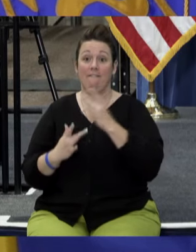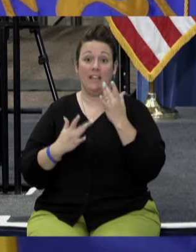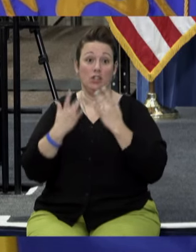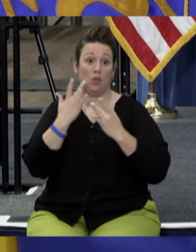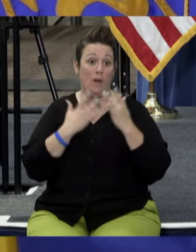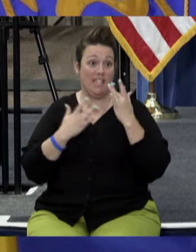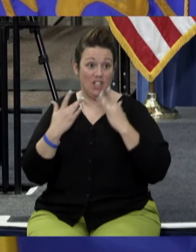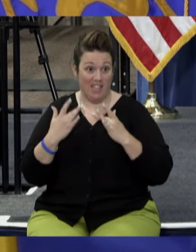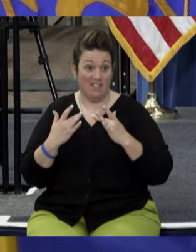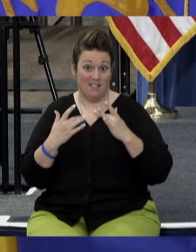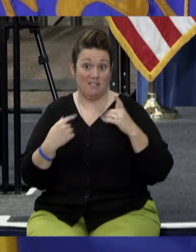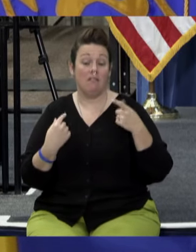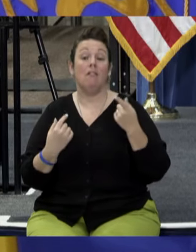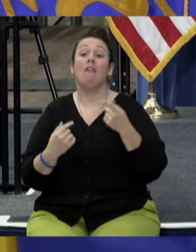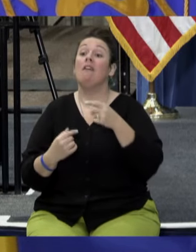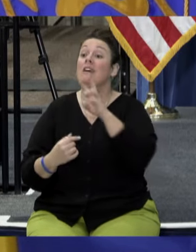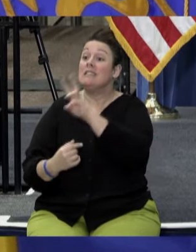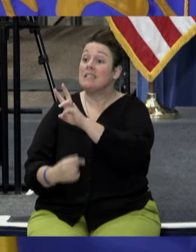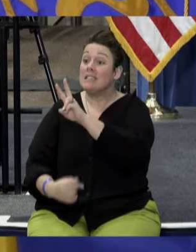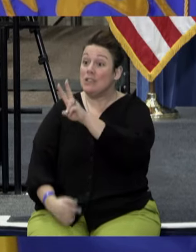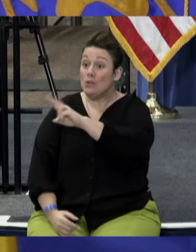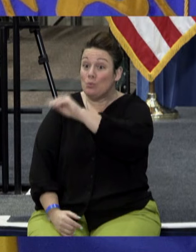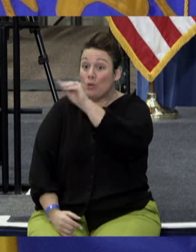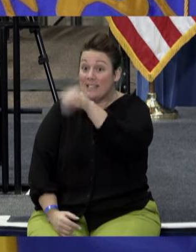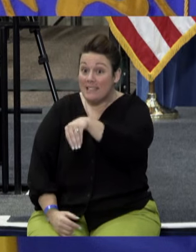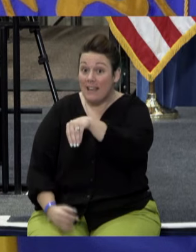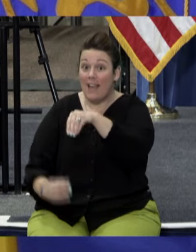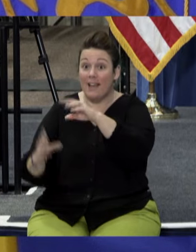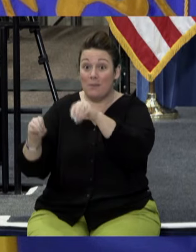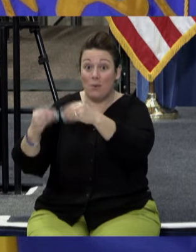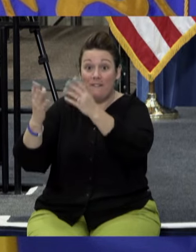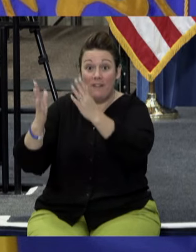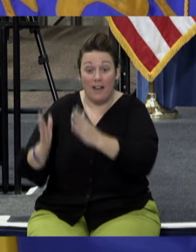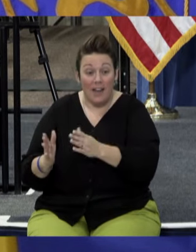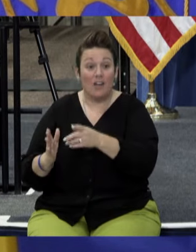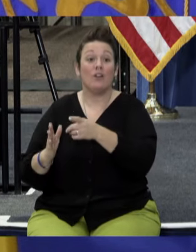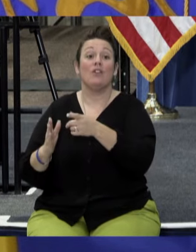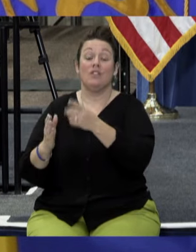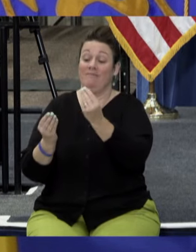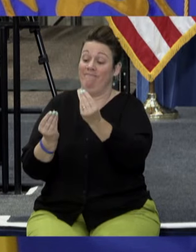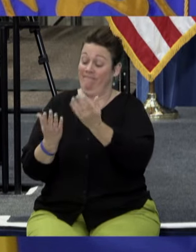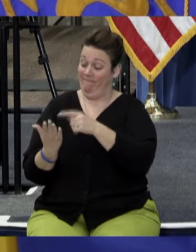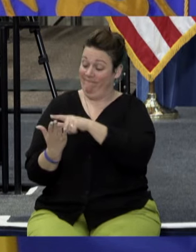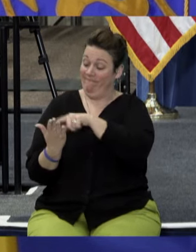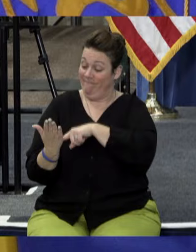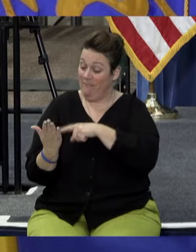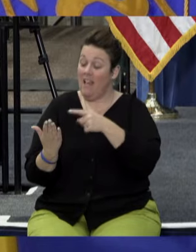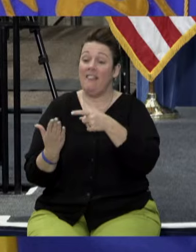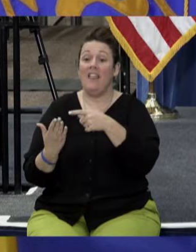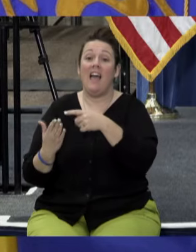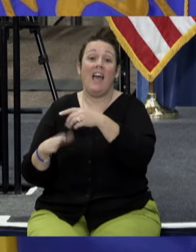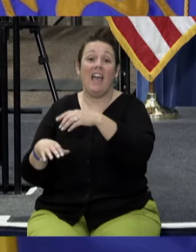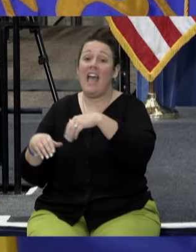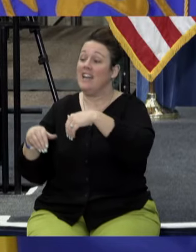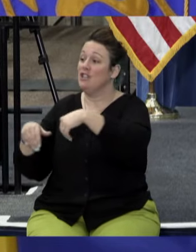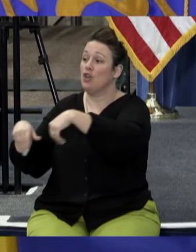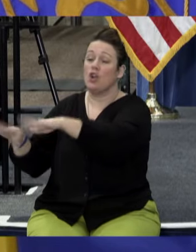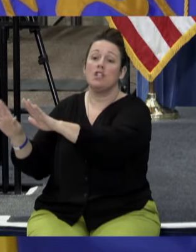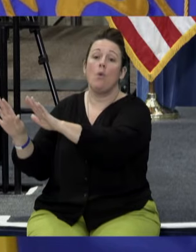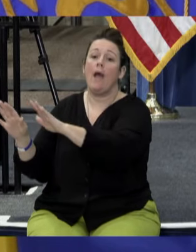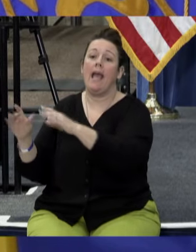Moreover, 62 percent of providers reported they had turned away new referrals, while